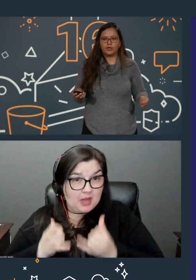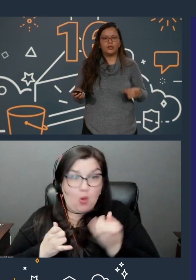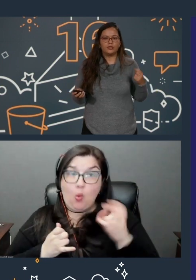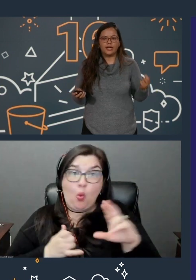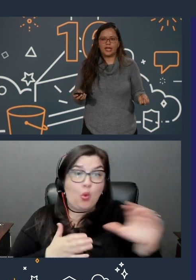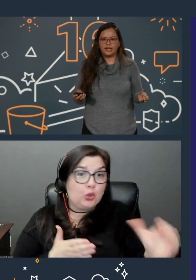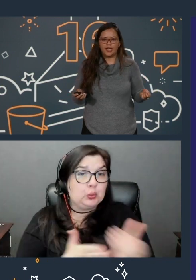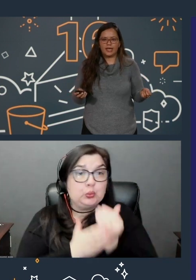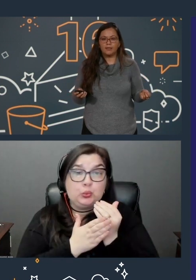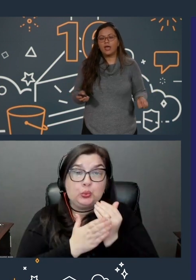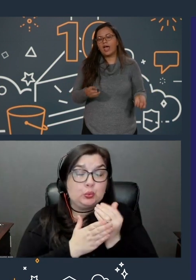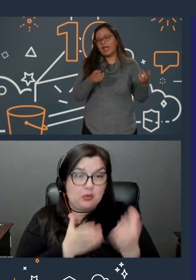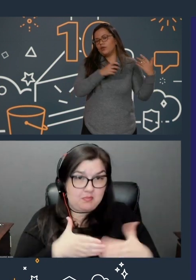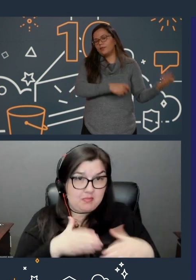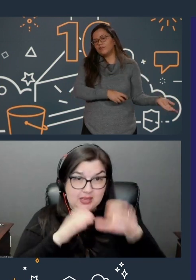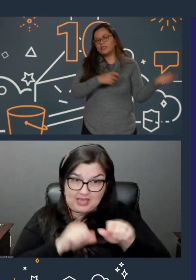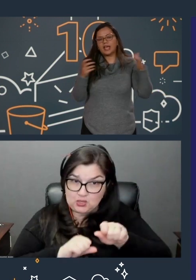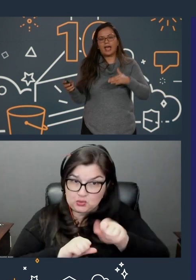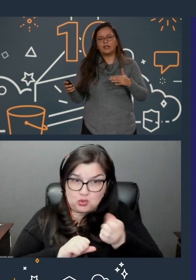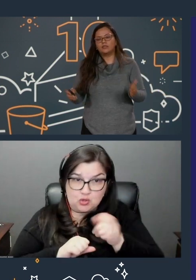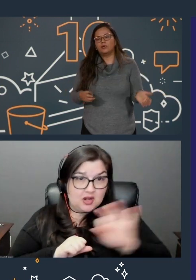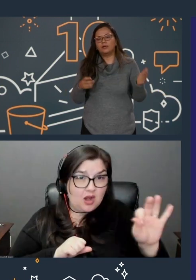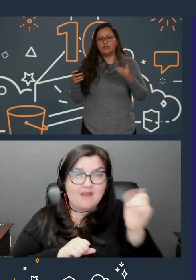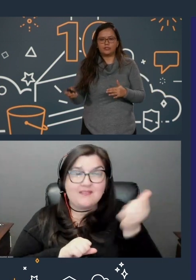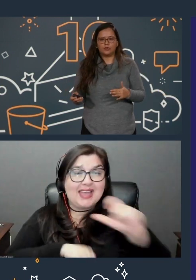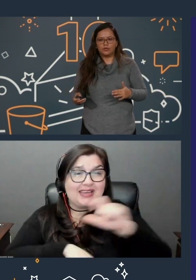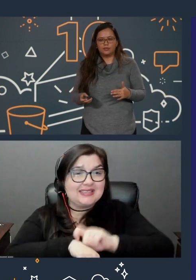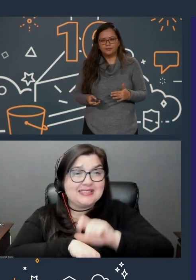you can do that anytime and your previous ACLs will be restored.